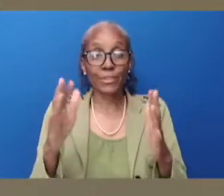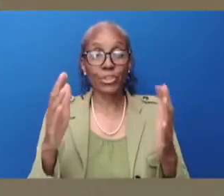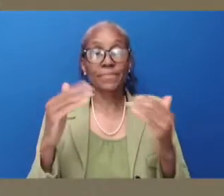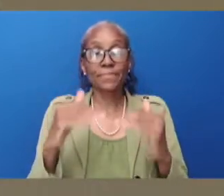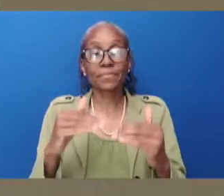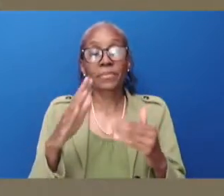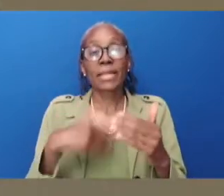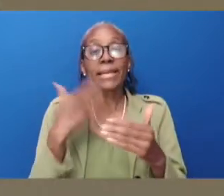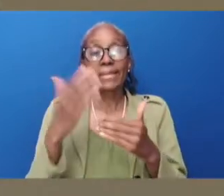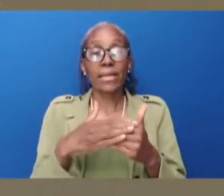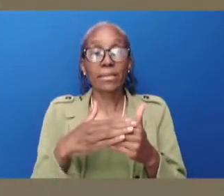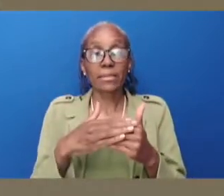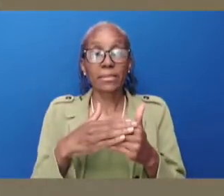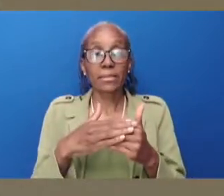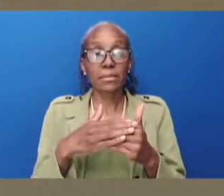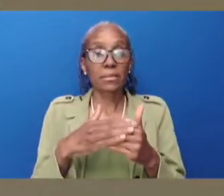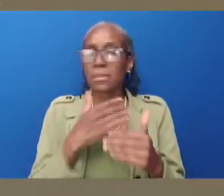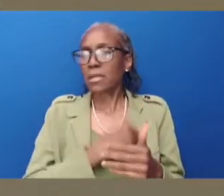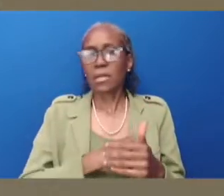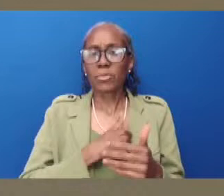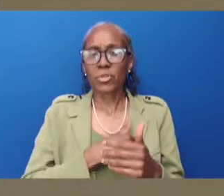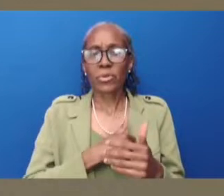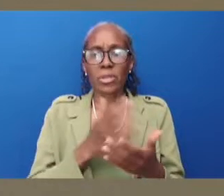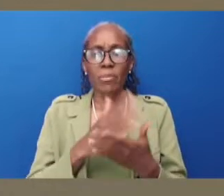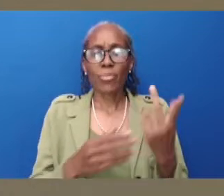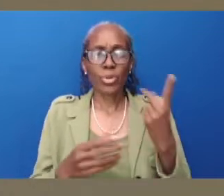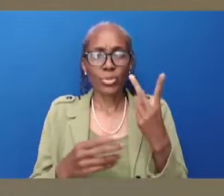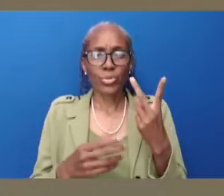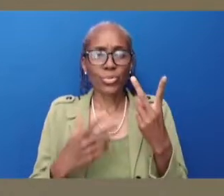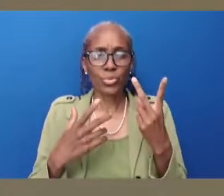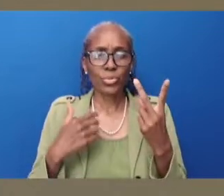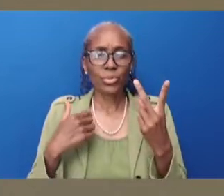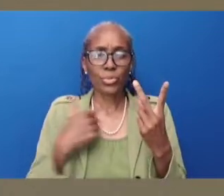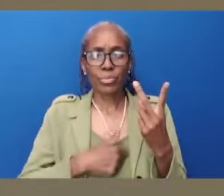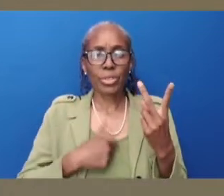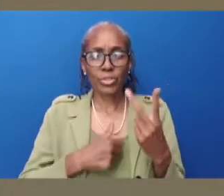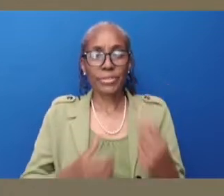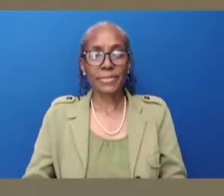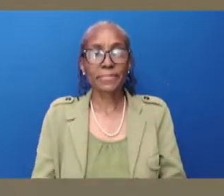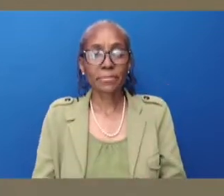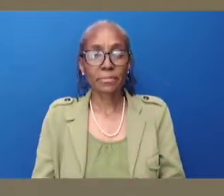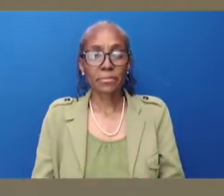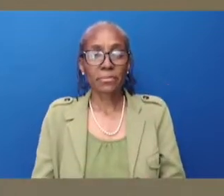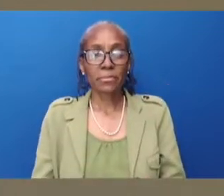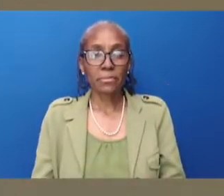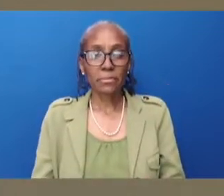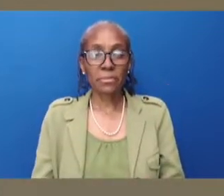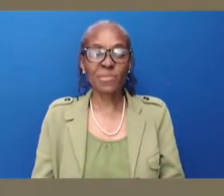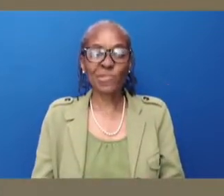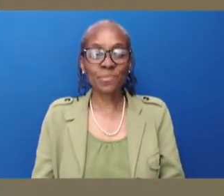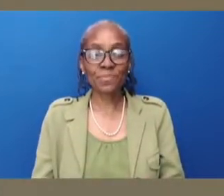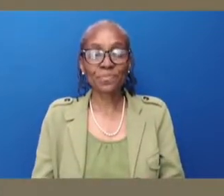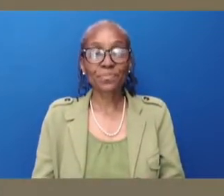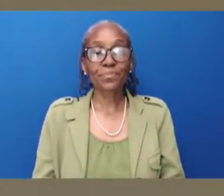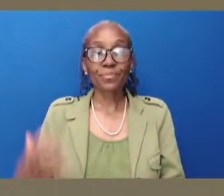SAY AYE? AYES HAVE IT.